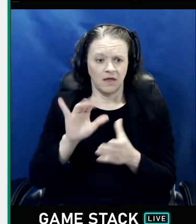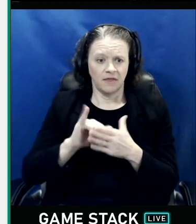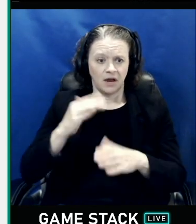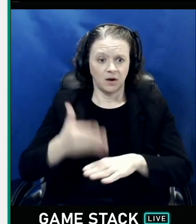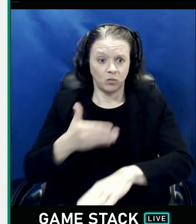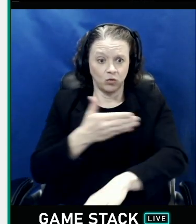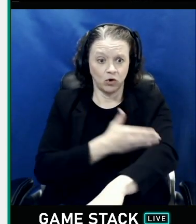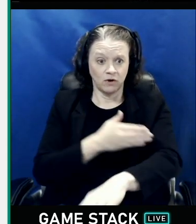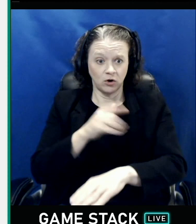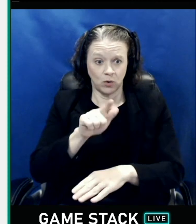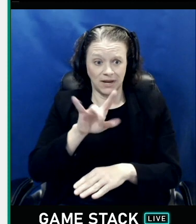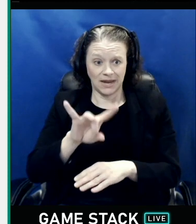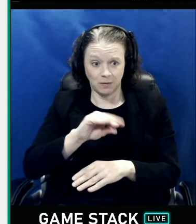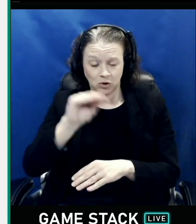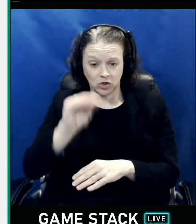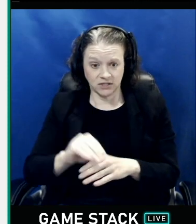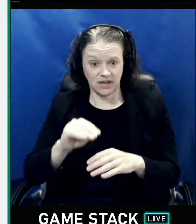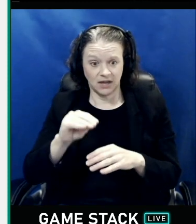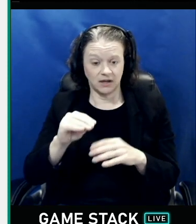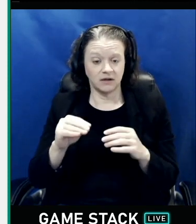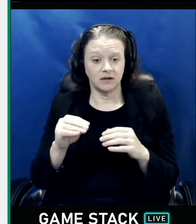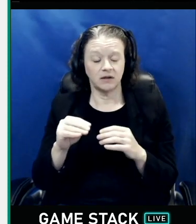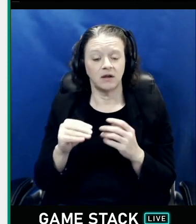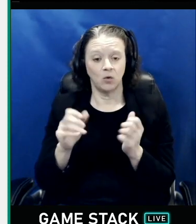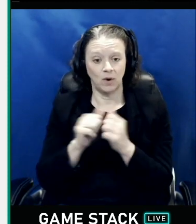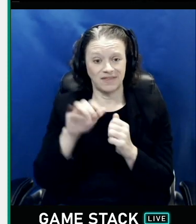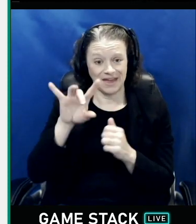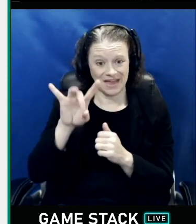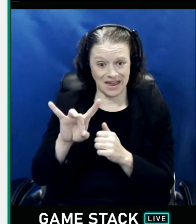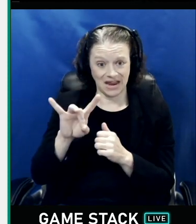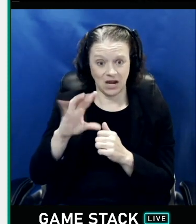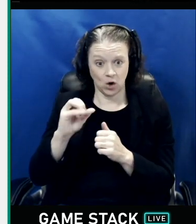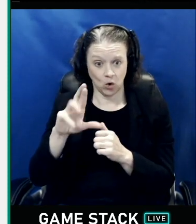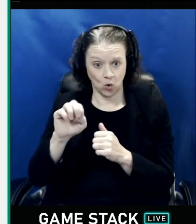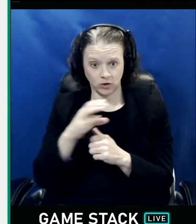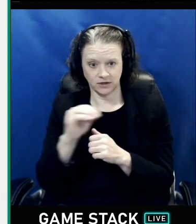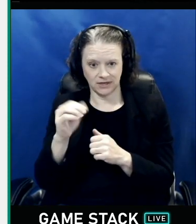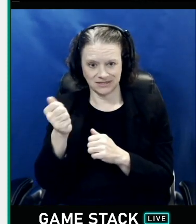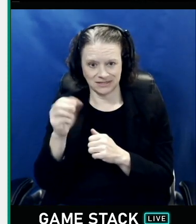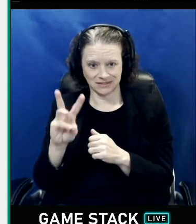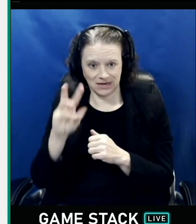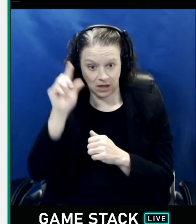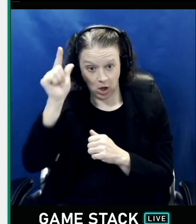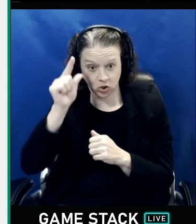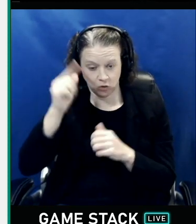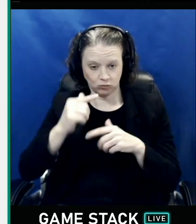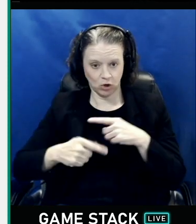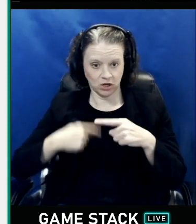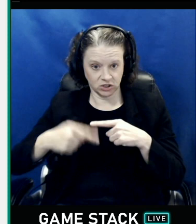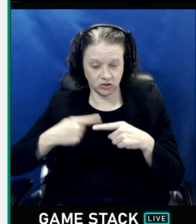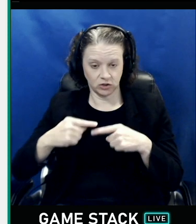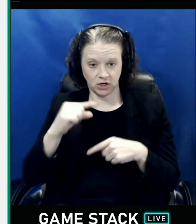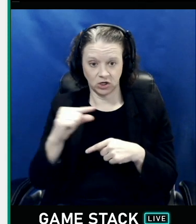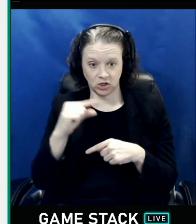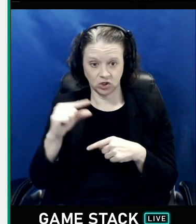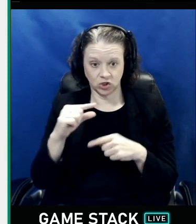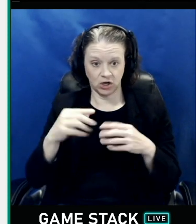on this system configuration with eight cores and 16 logical processors. The g_threadCount command line option is a very